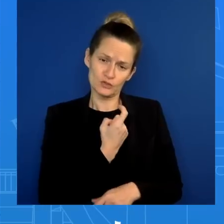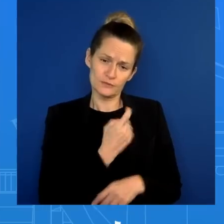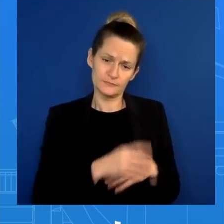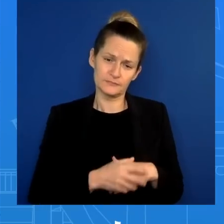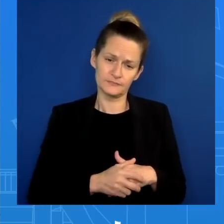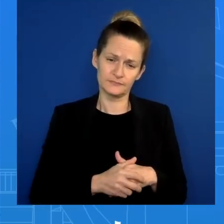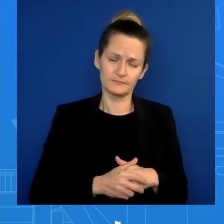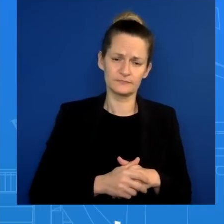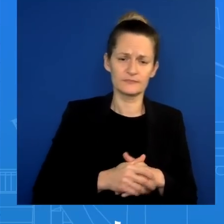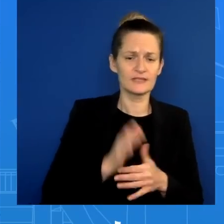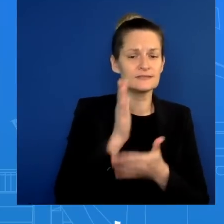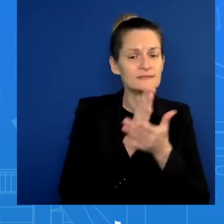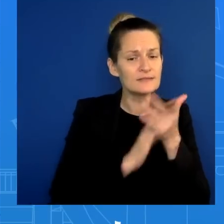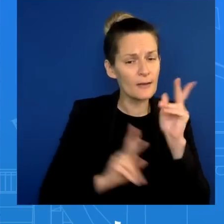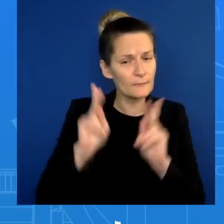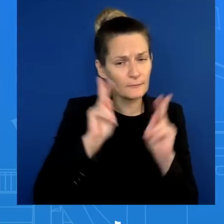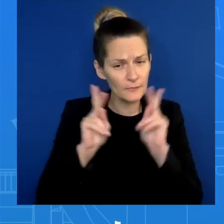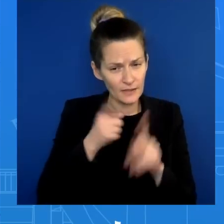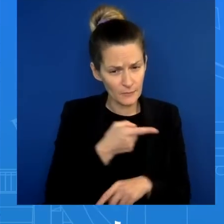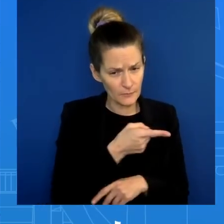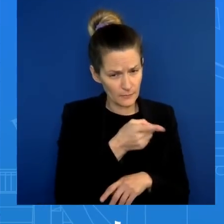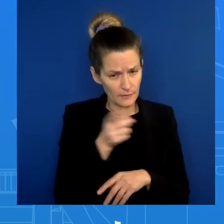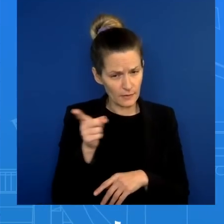They're still going to have a little bit of a hard time.